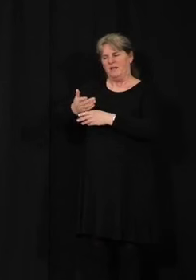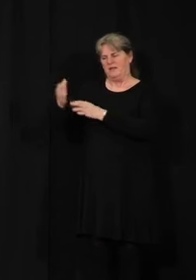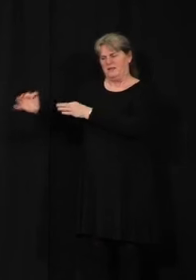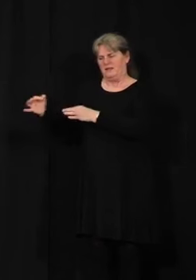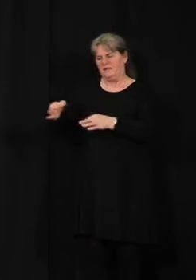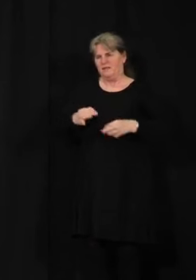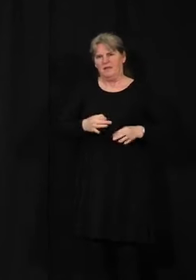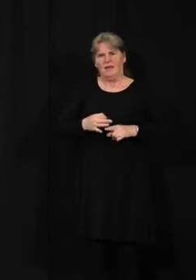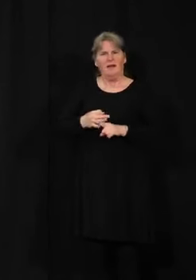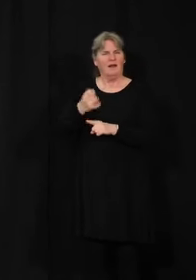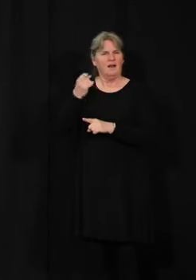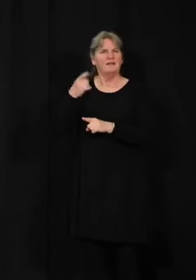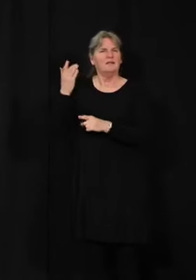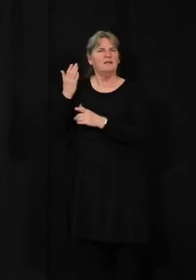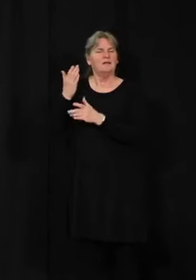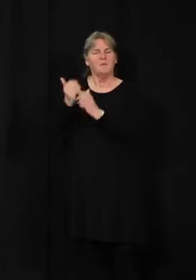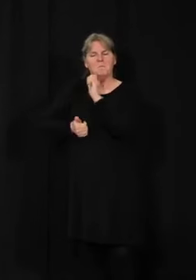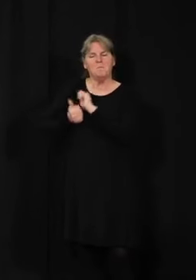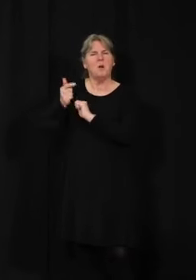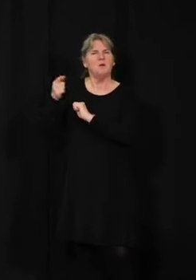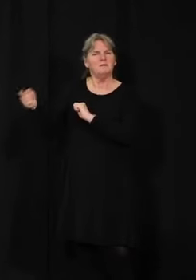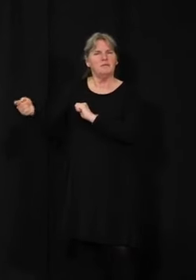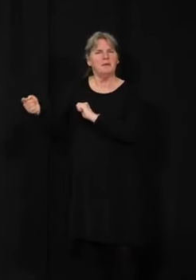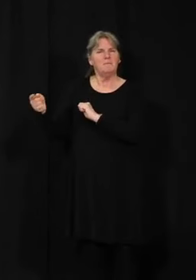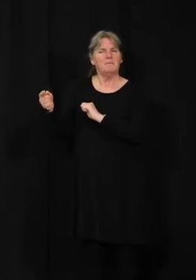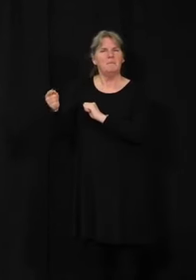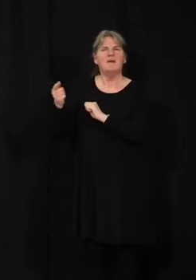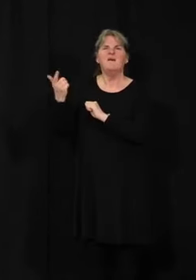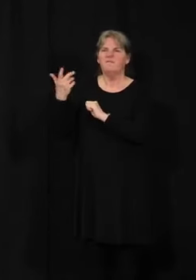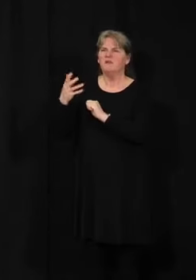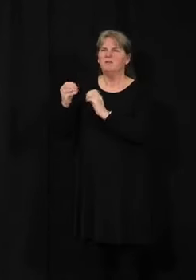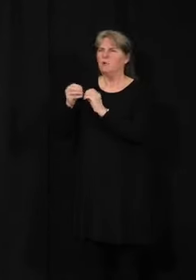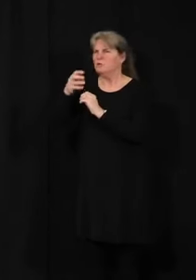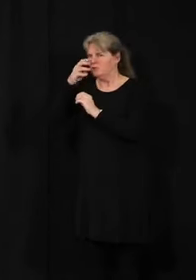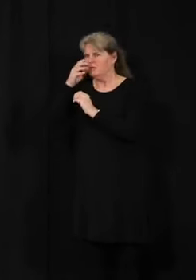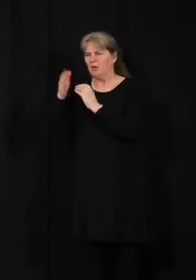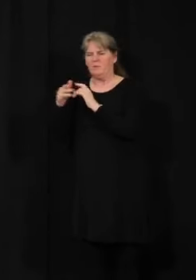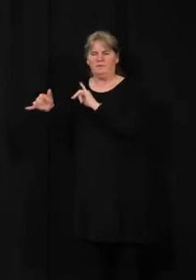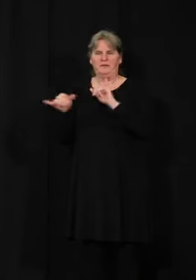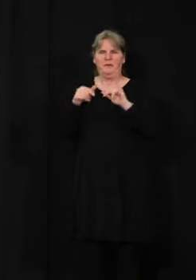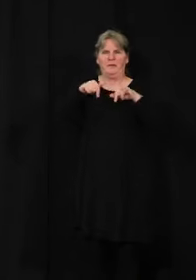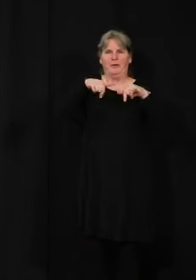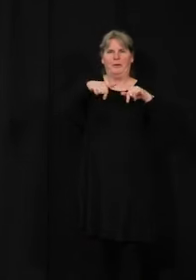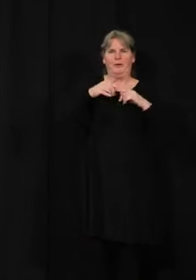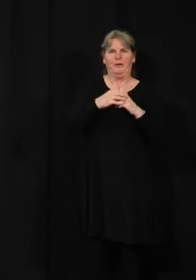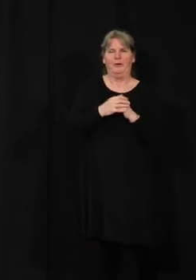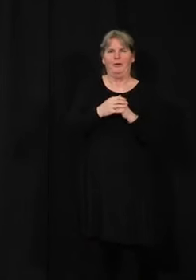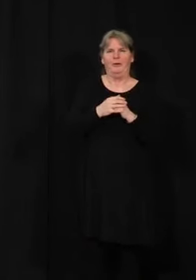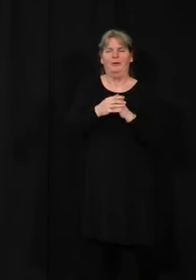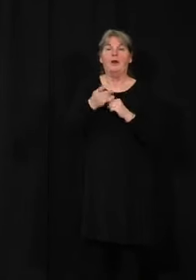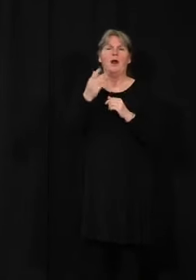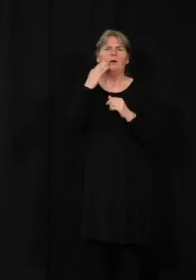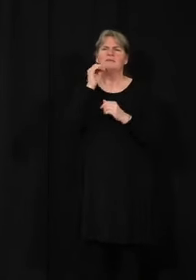where we are now as far as who can be open and those types of things. You know, I know in